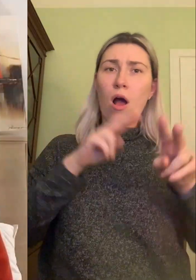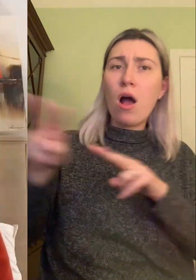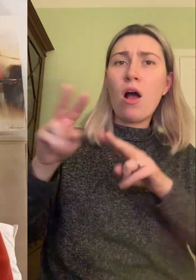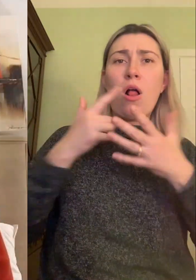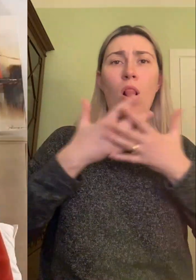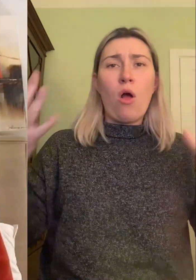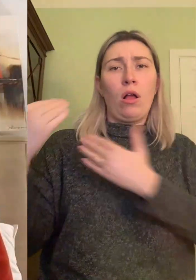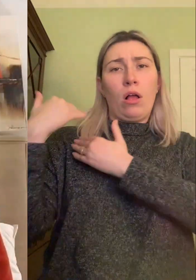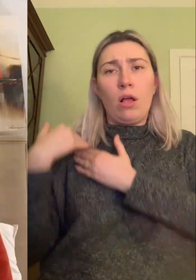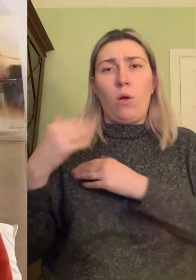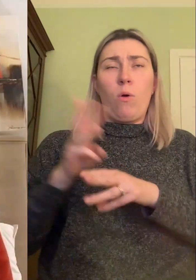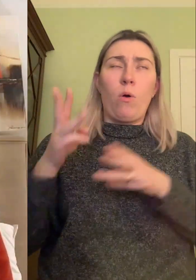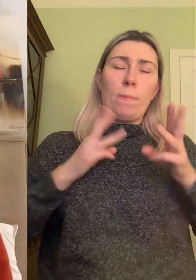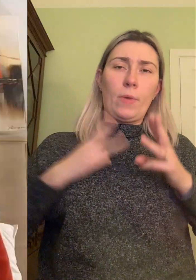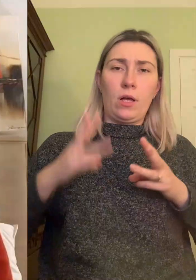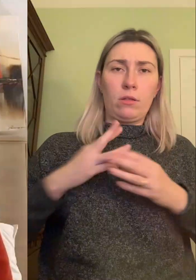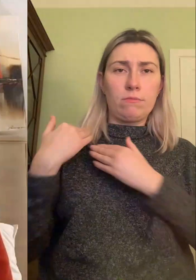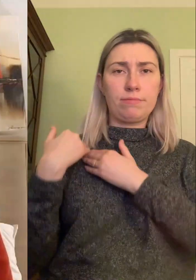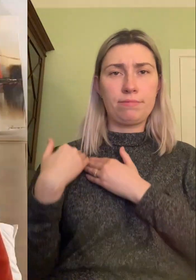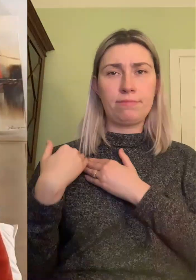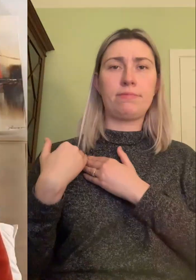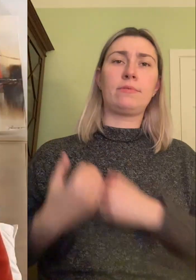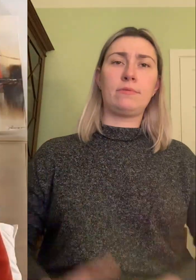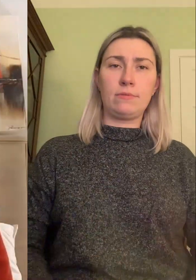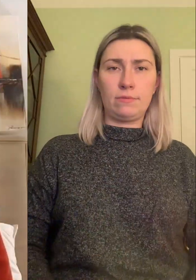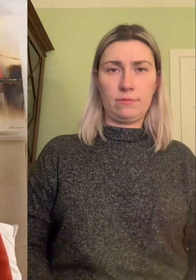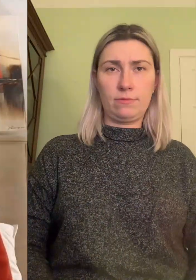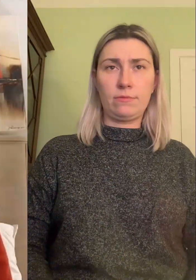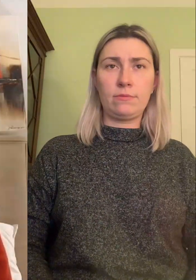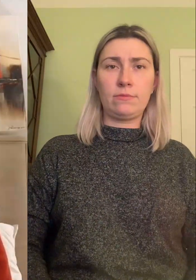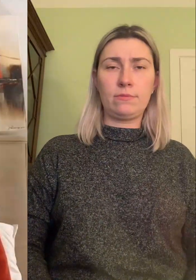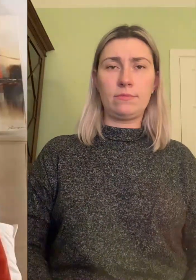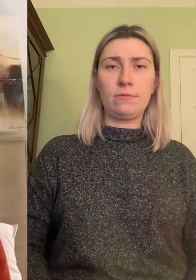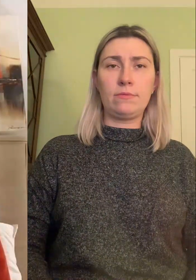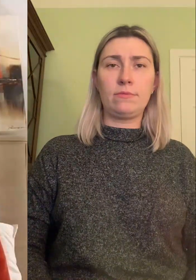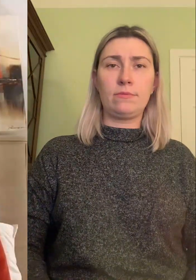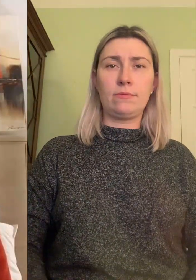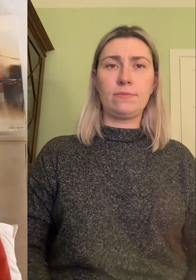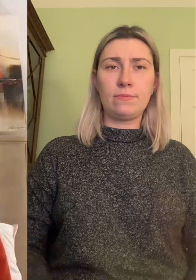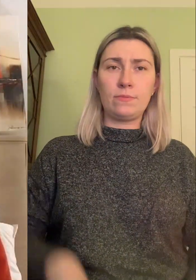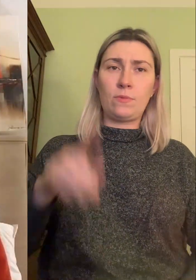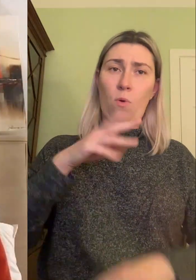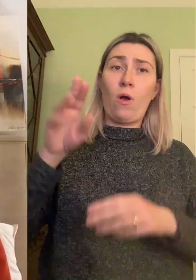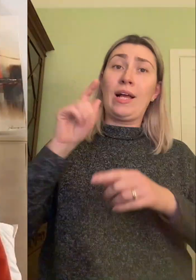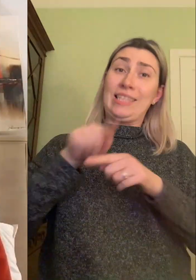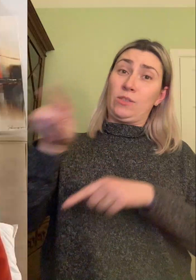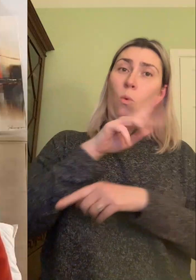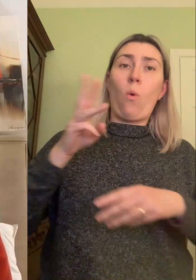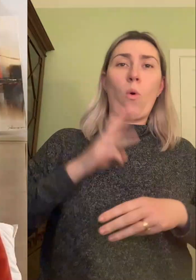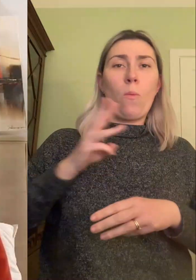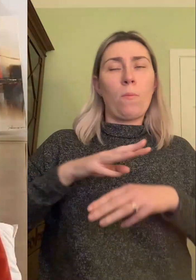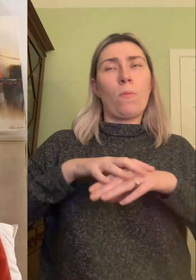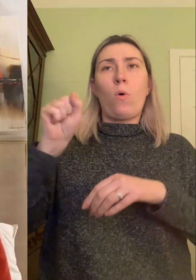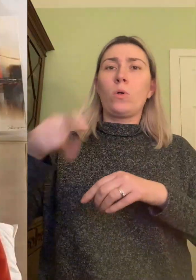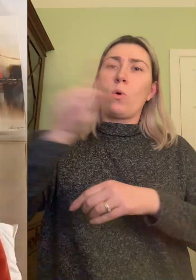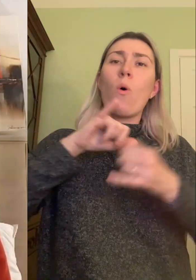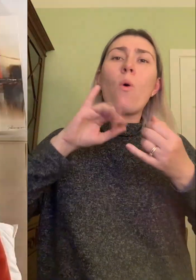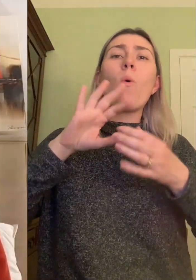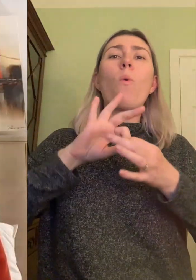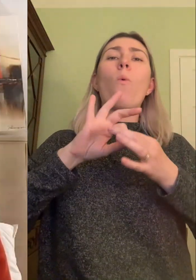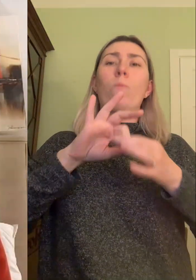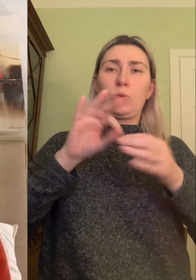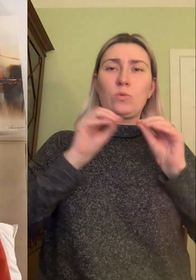the huge burden of care that has landed on women. It's women, mostly, who are at home, homeschooling